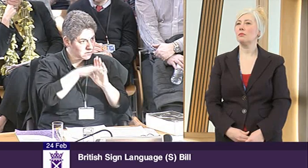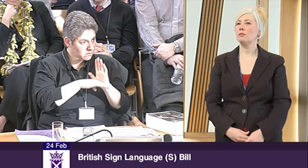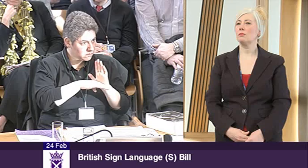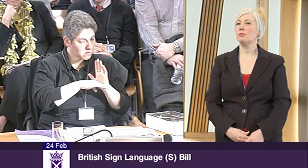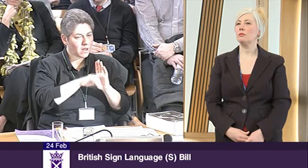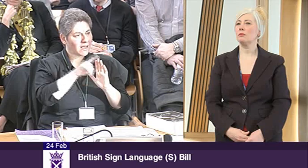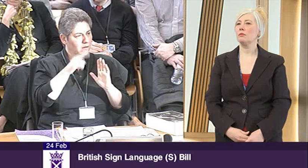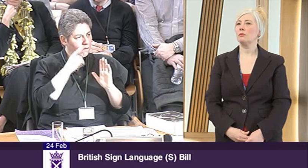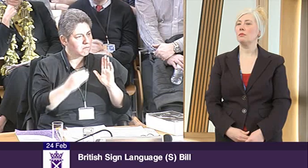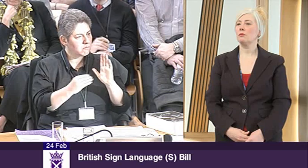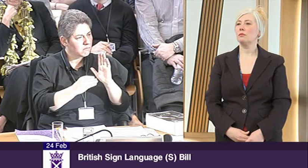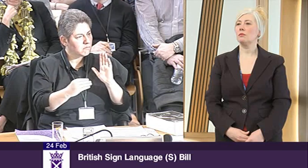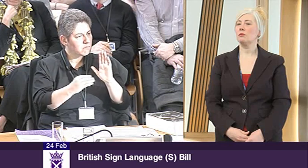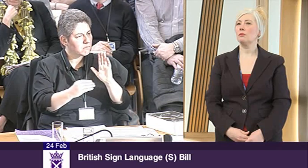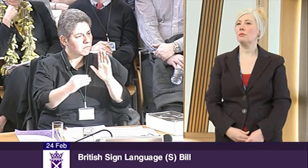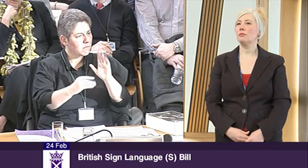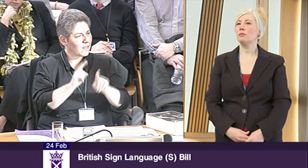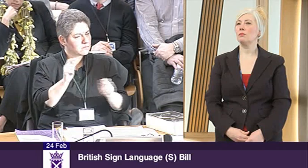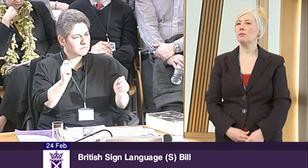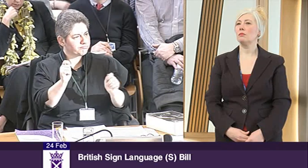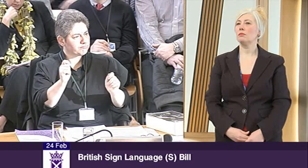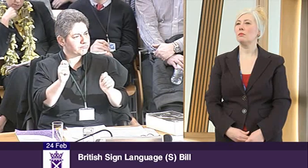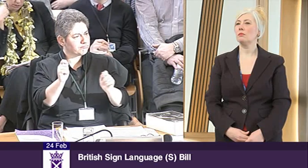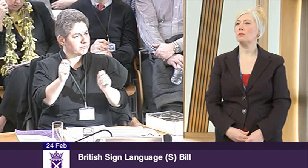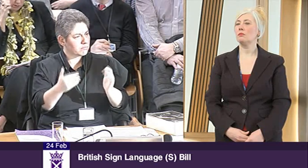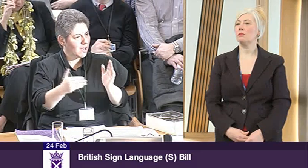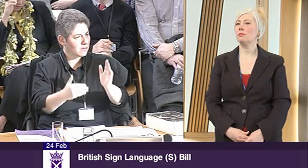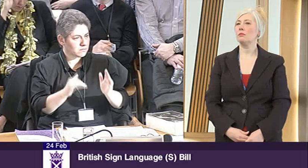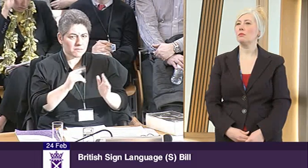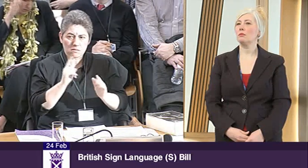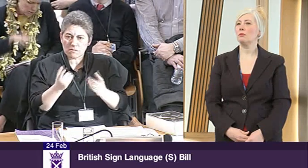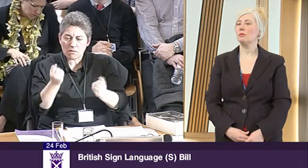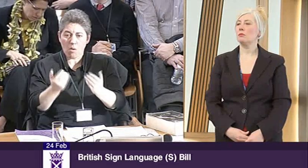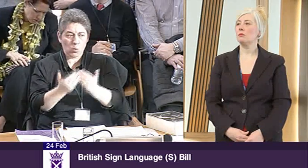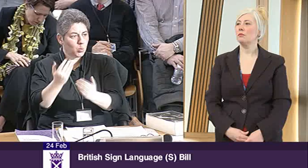link between those areas and there needs to be prioritisation. We have to think about